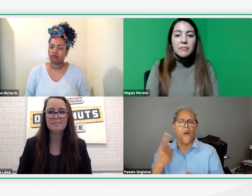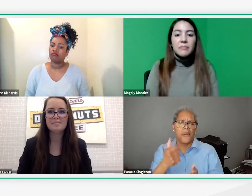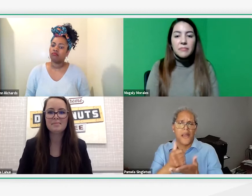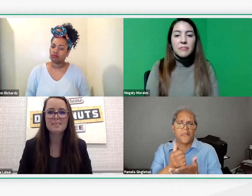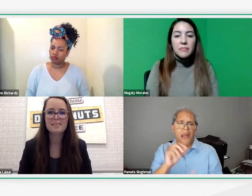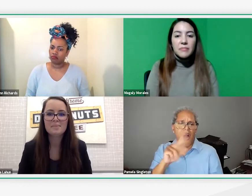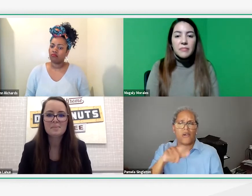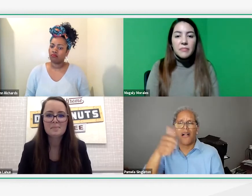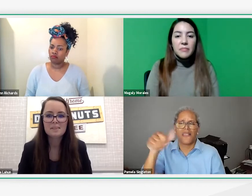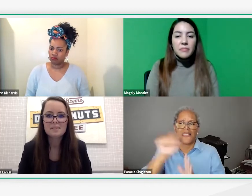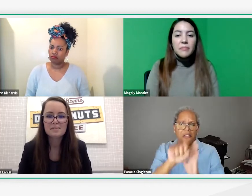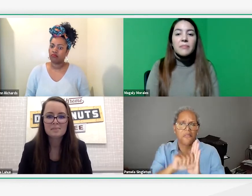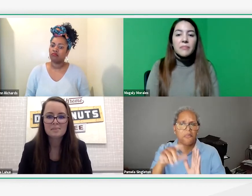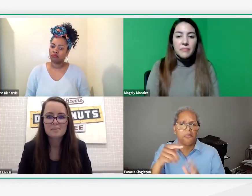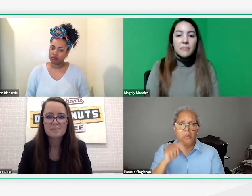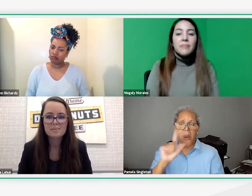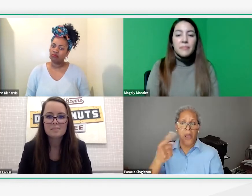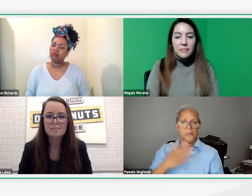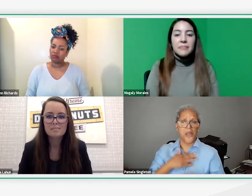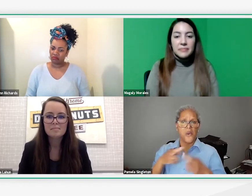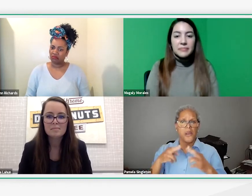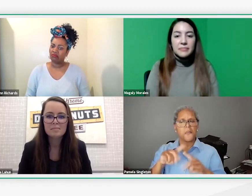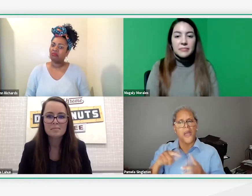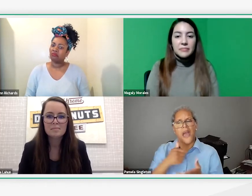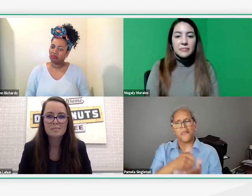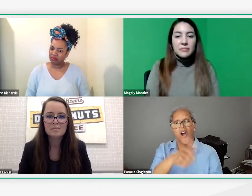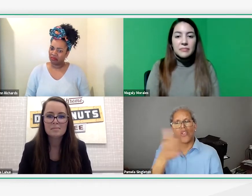There's a lot. But I do help out with the other states